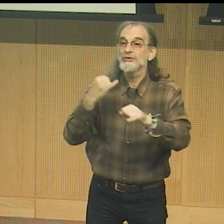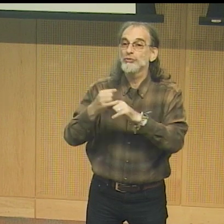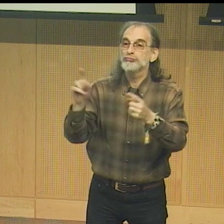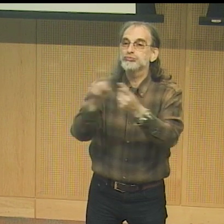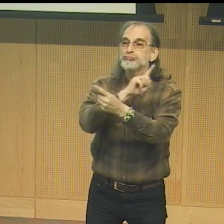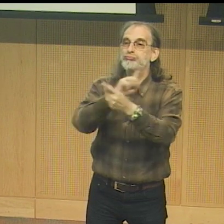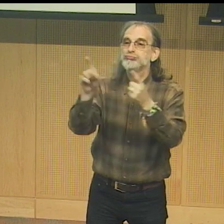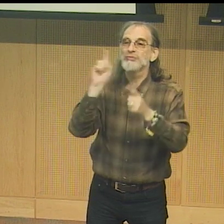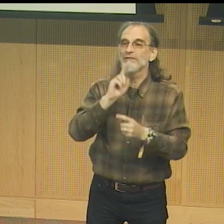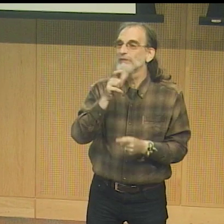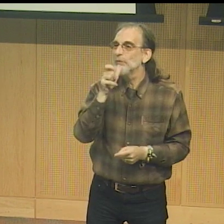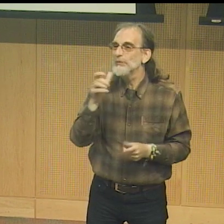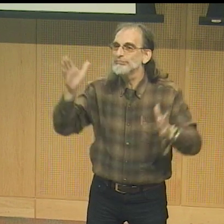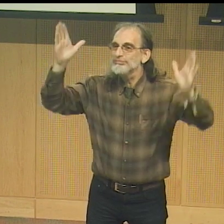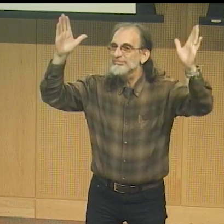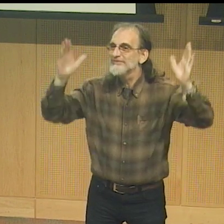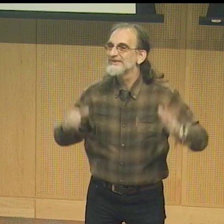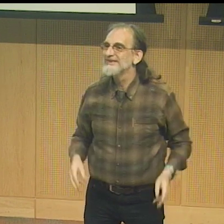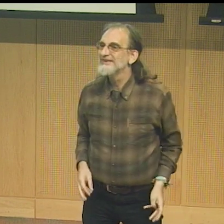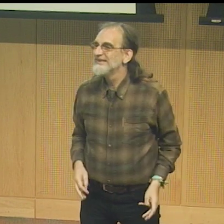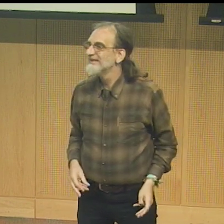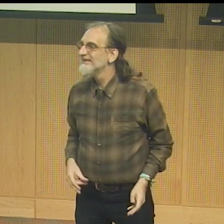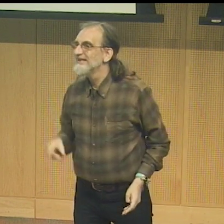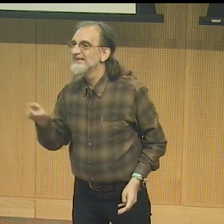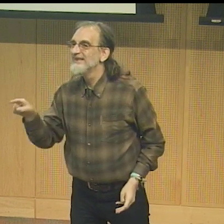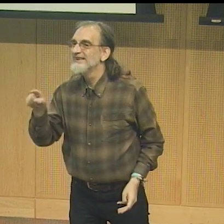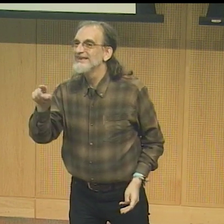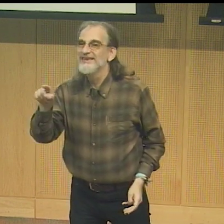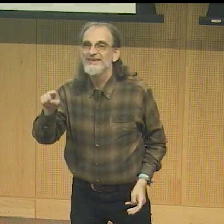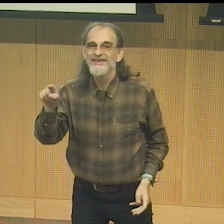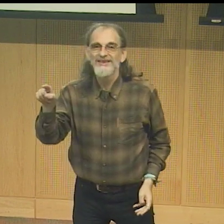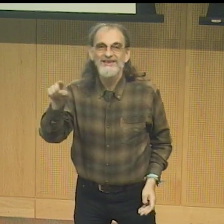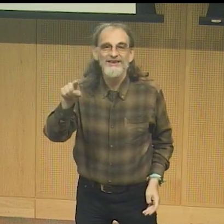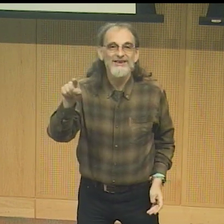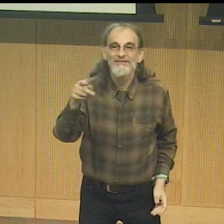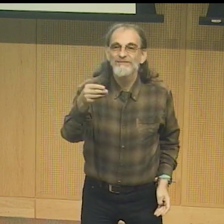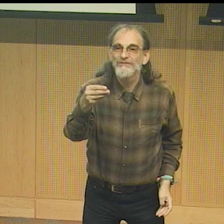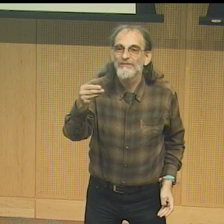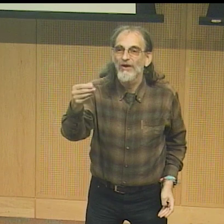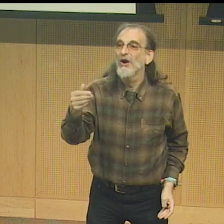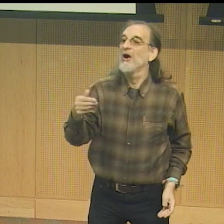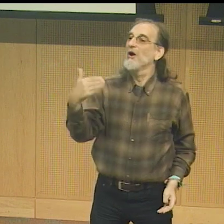Anyone? By a show of hands? Very few. OK.